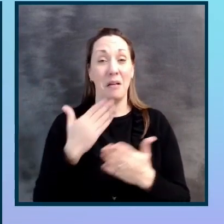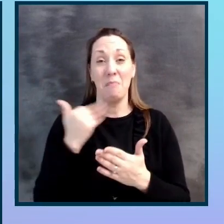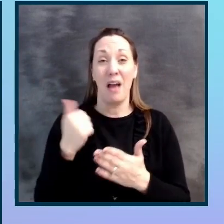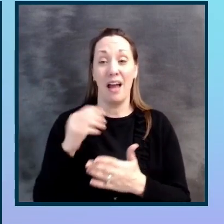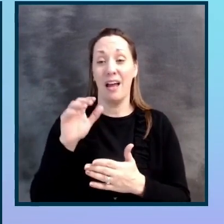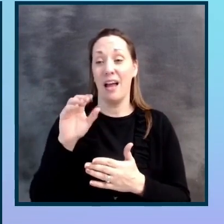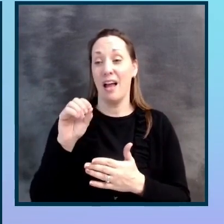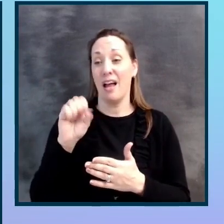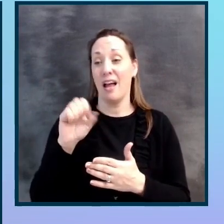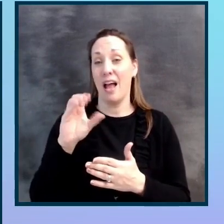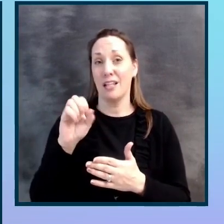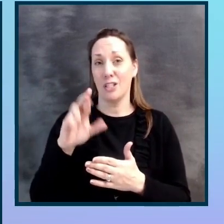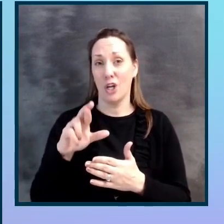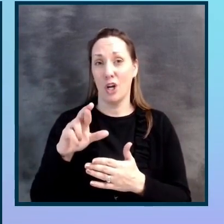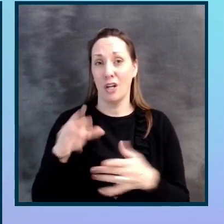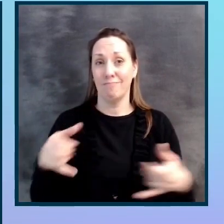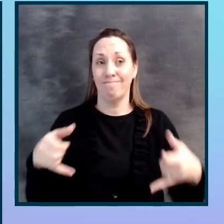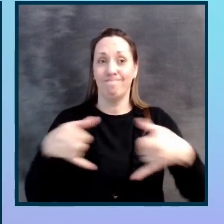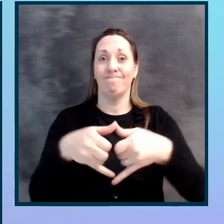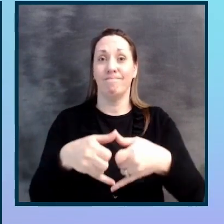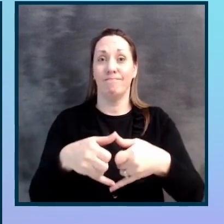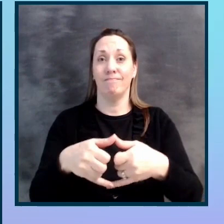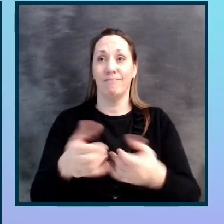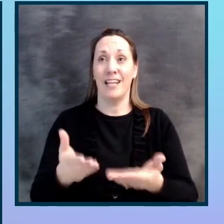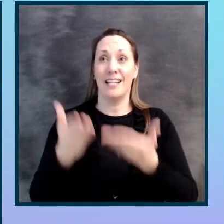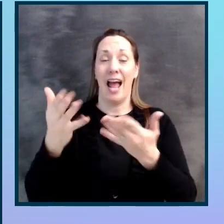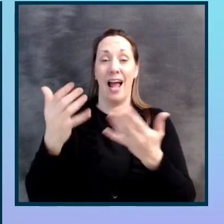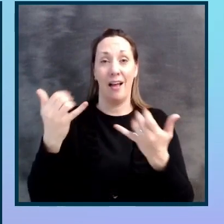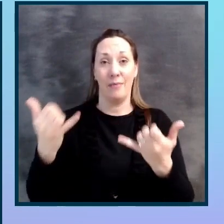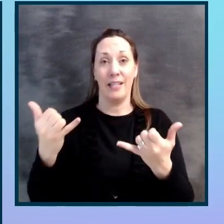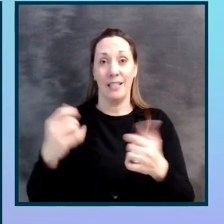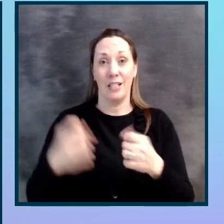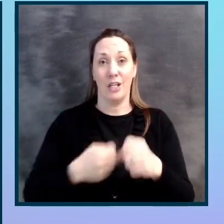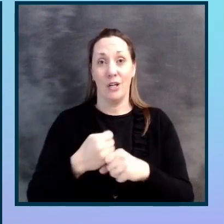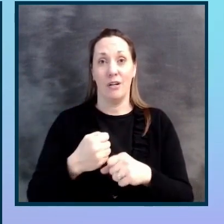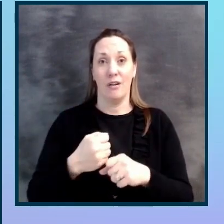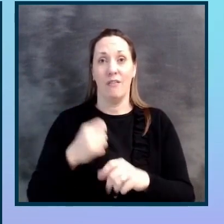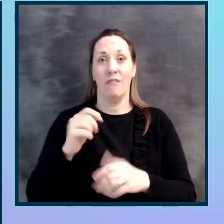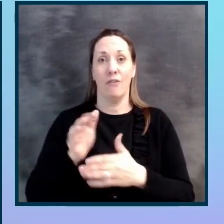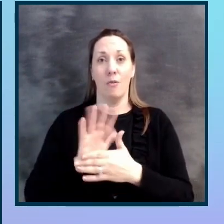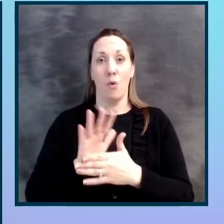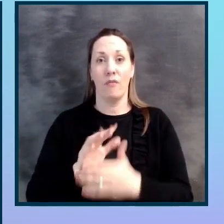to a movie called CODA about people who are deaf, of deaf family,